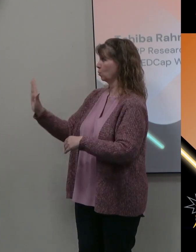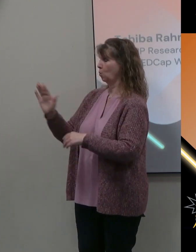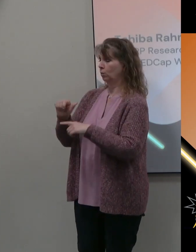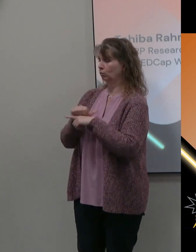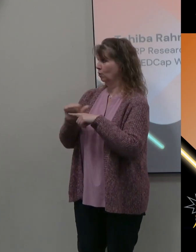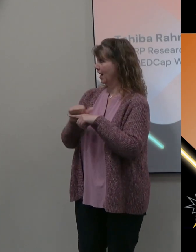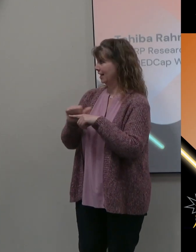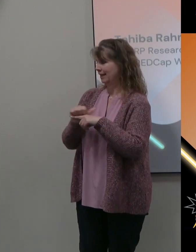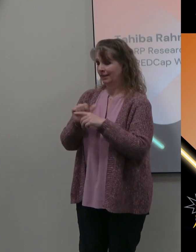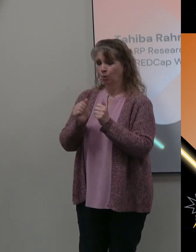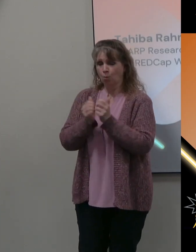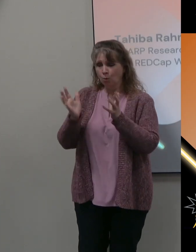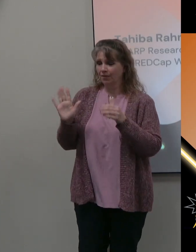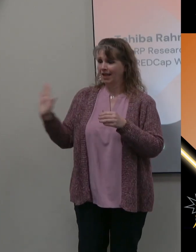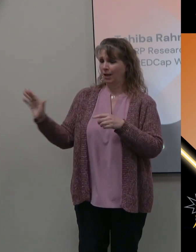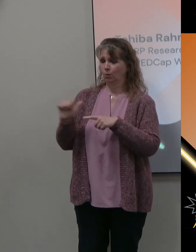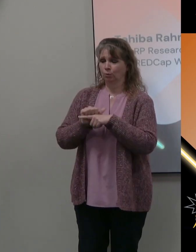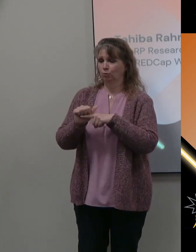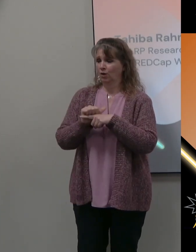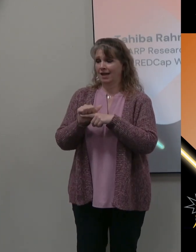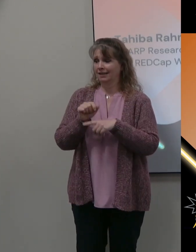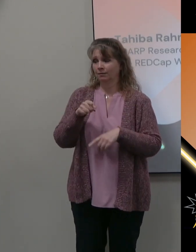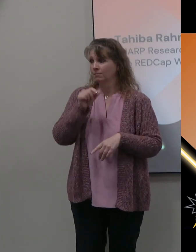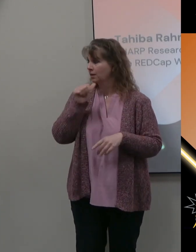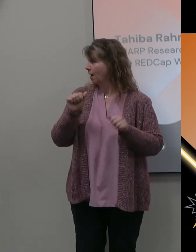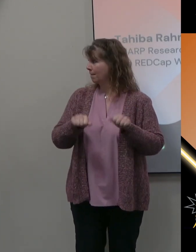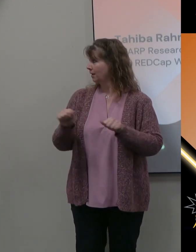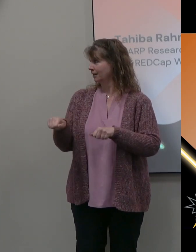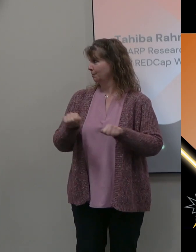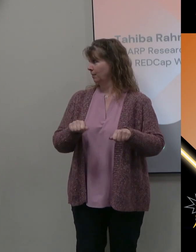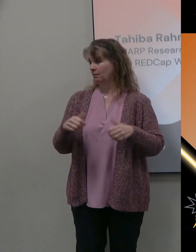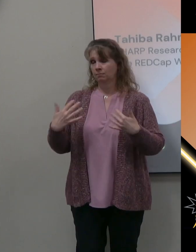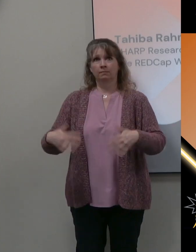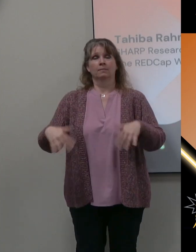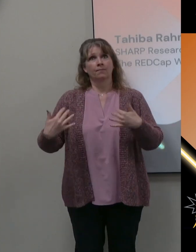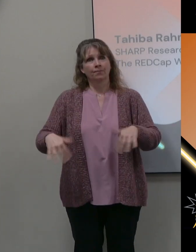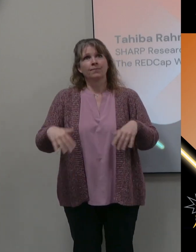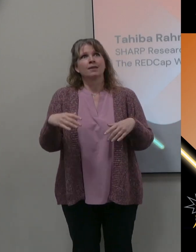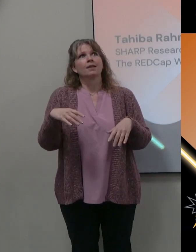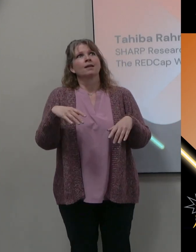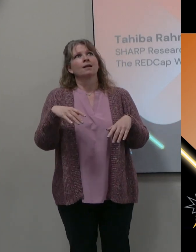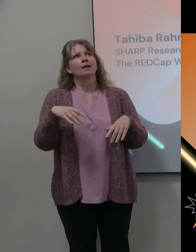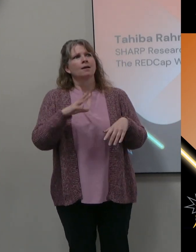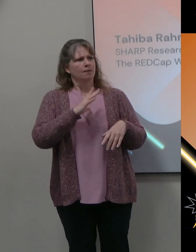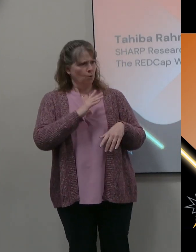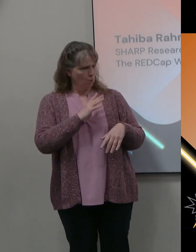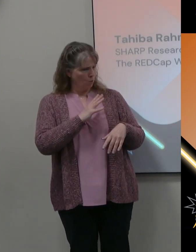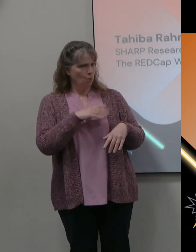Big thank you to Jenna for your practice and your help. It would not have been possible without you.